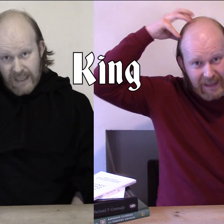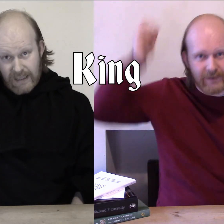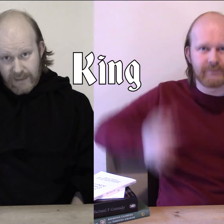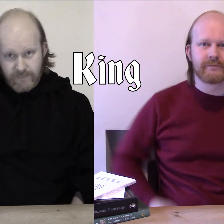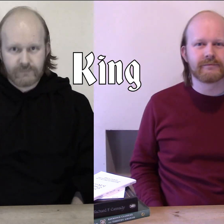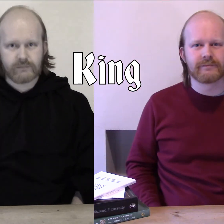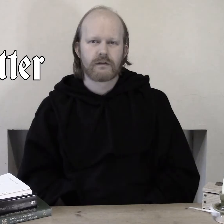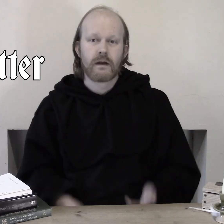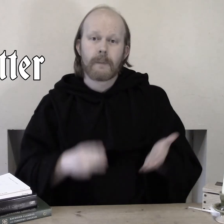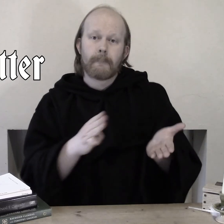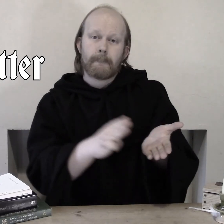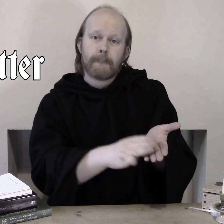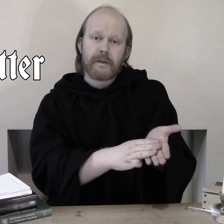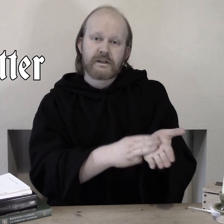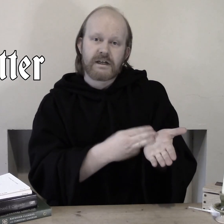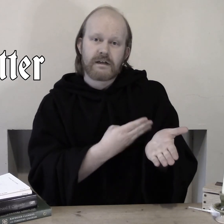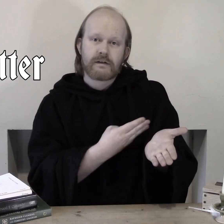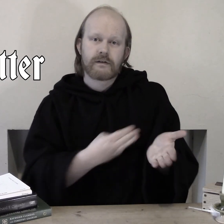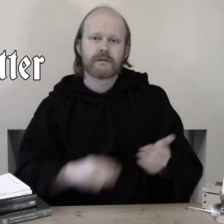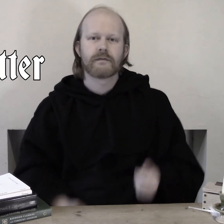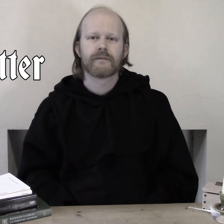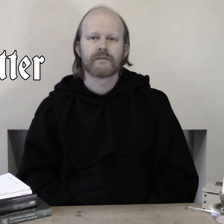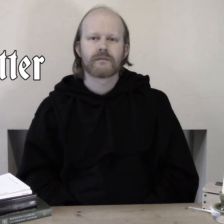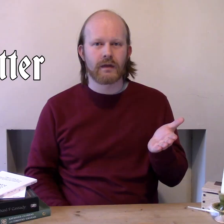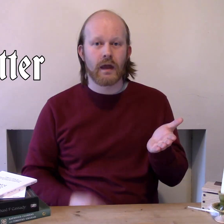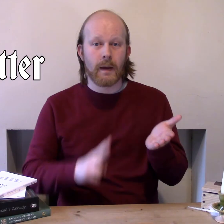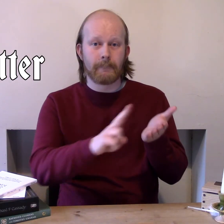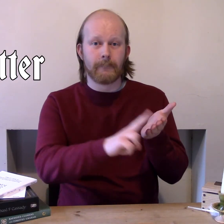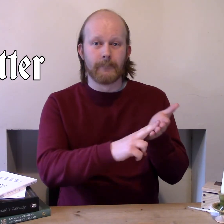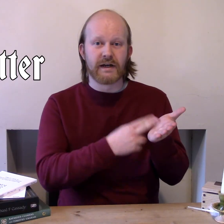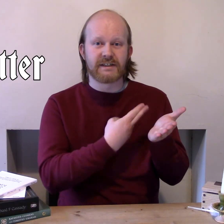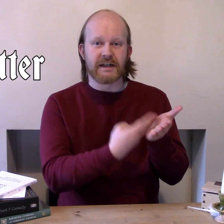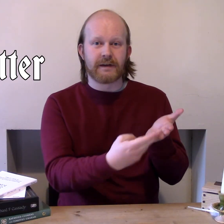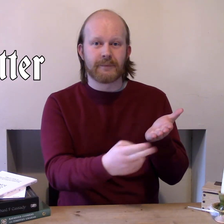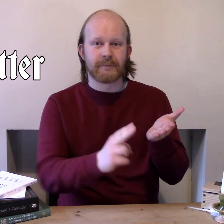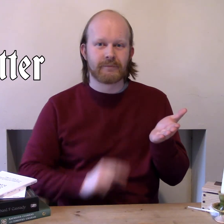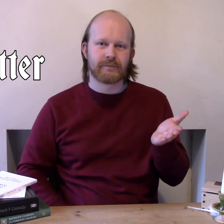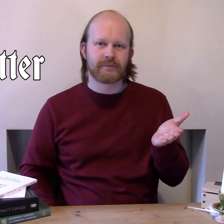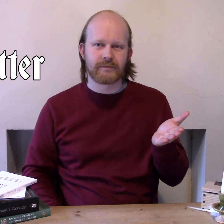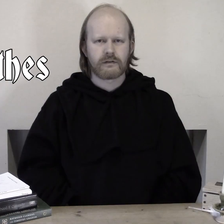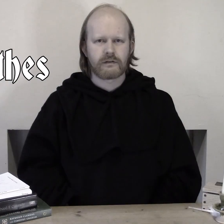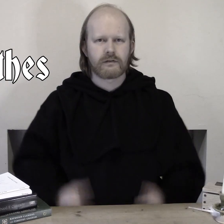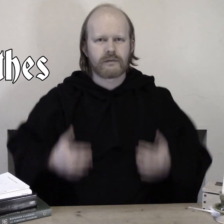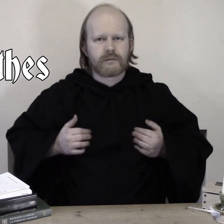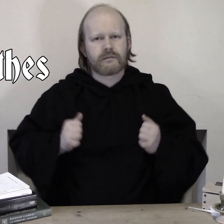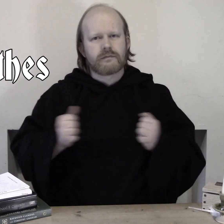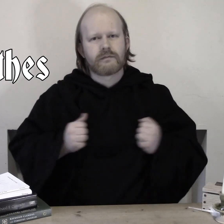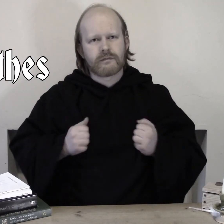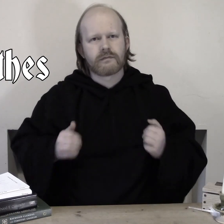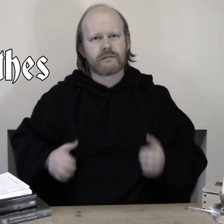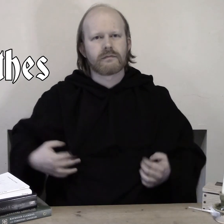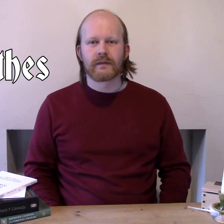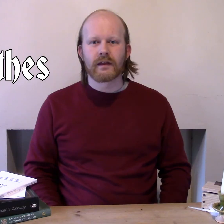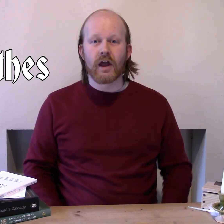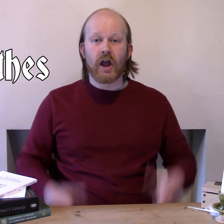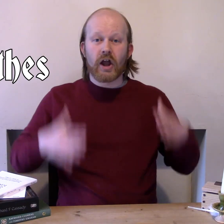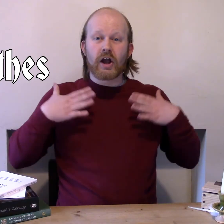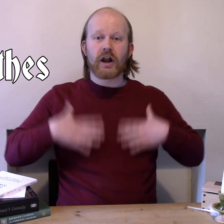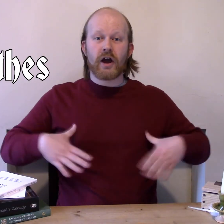whilst signs such as Butter and Clothes have barely changed.